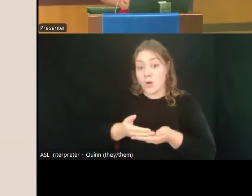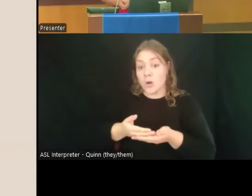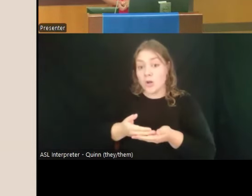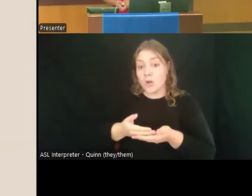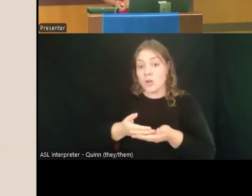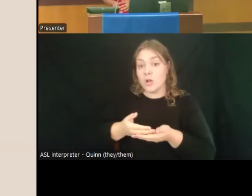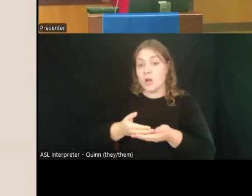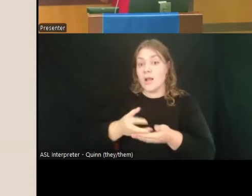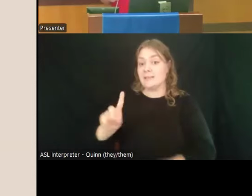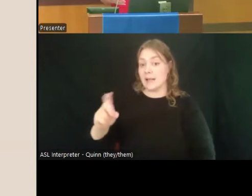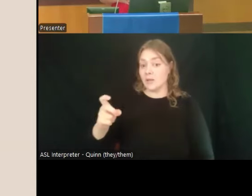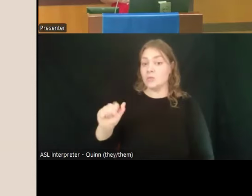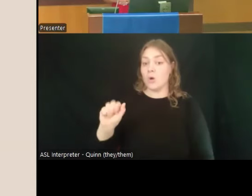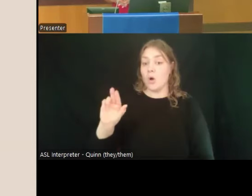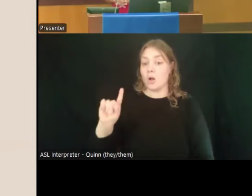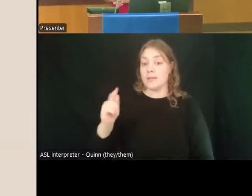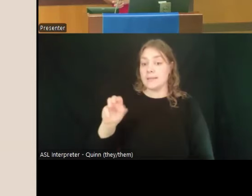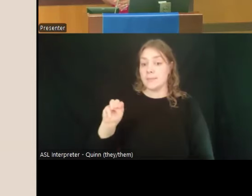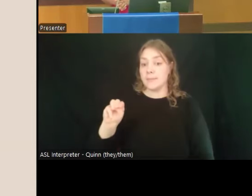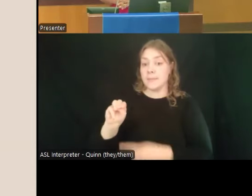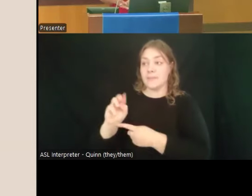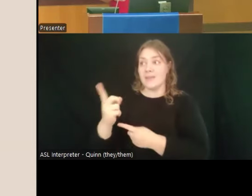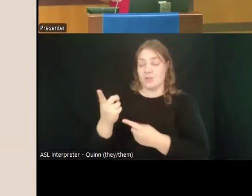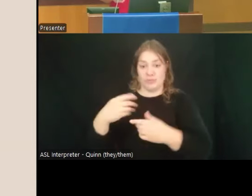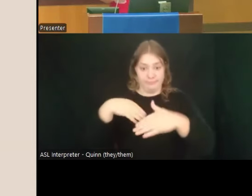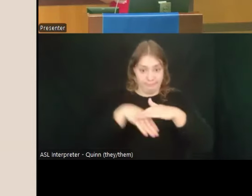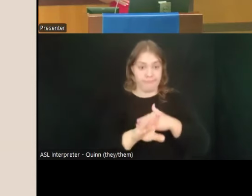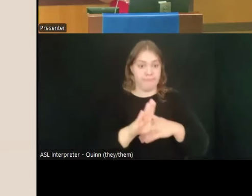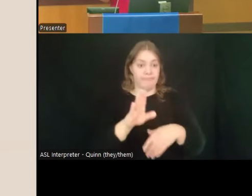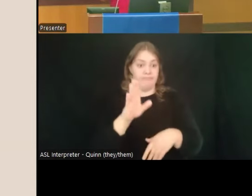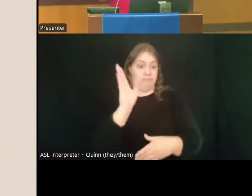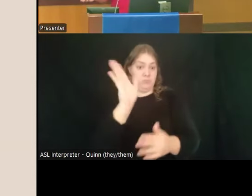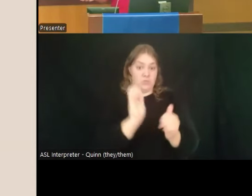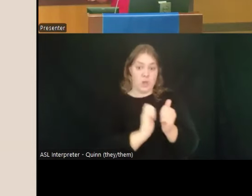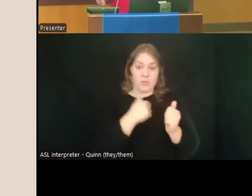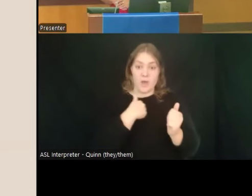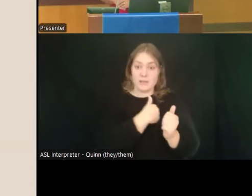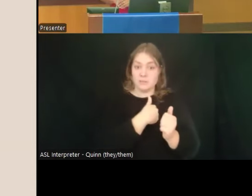of autism and she came in and she spoke to us about how e um with even being educated that she